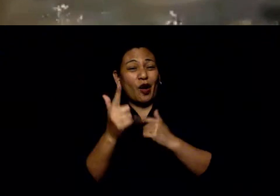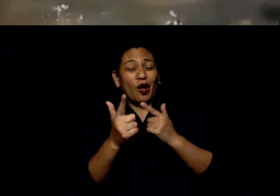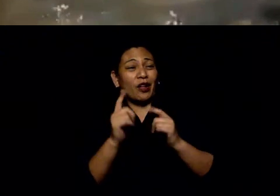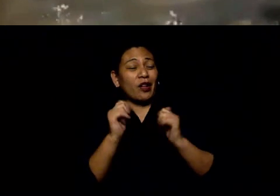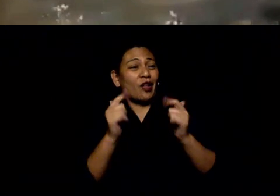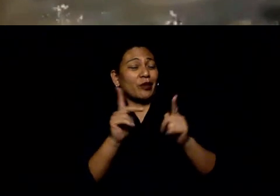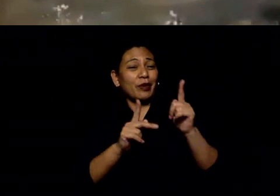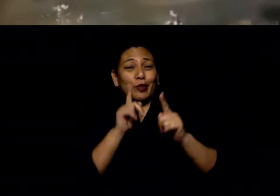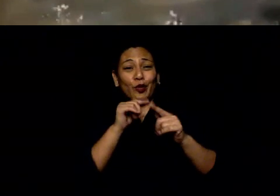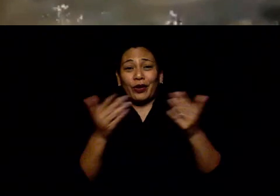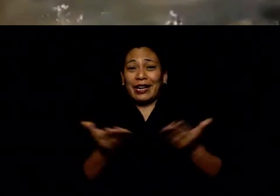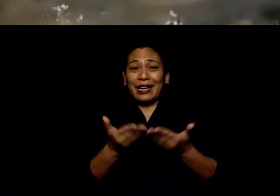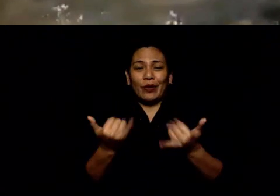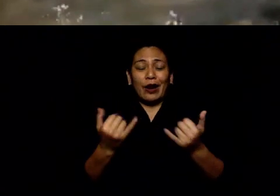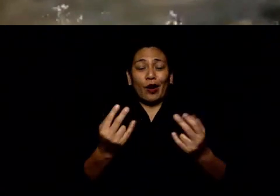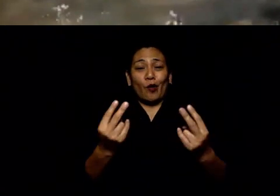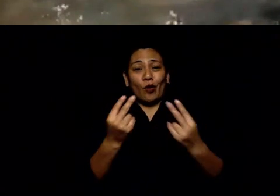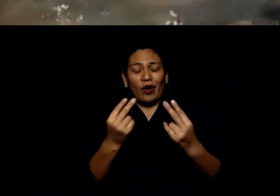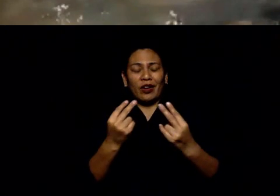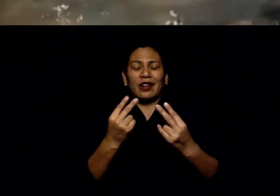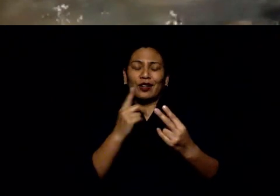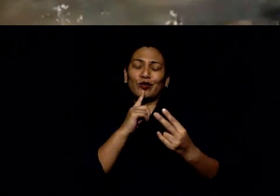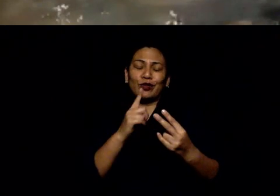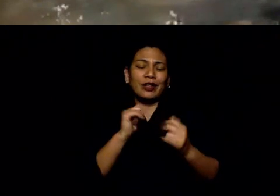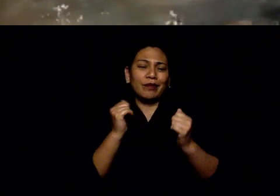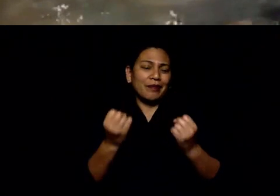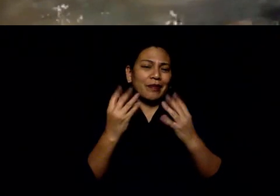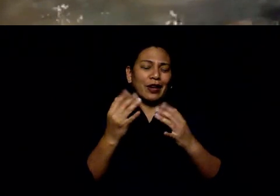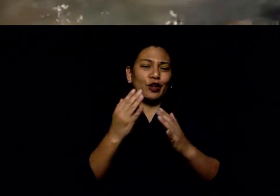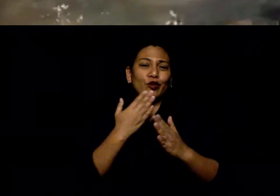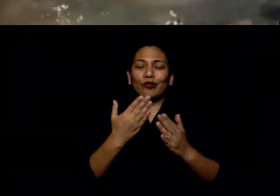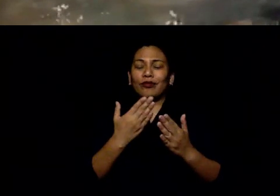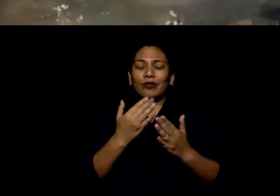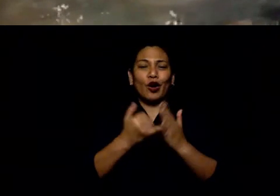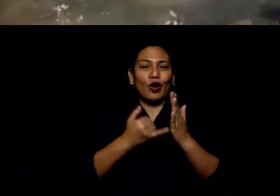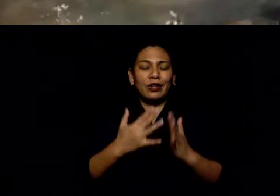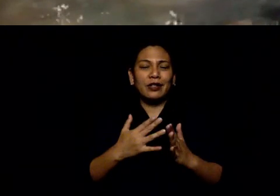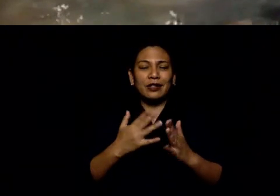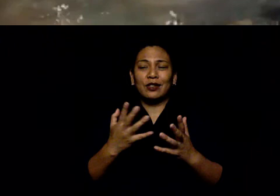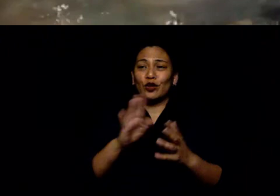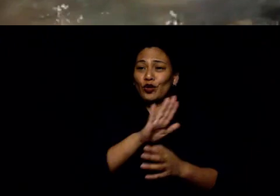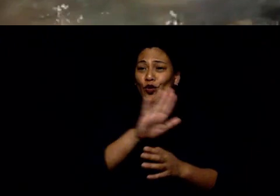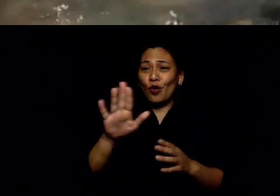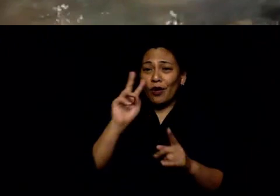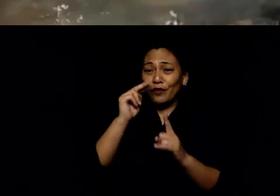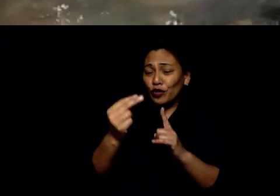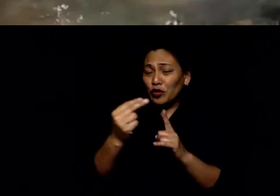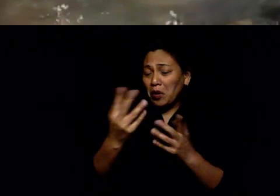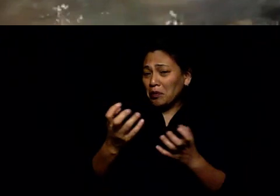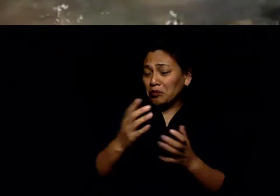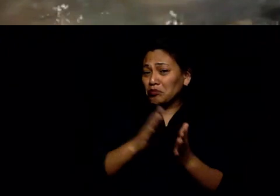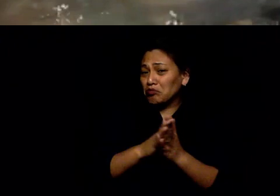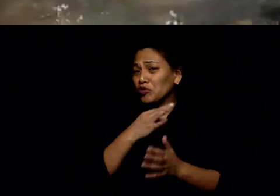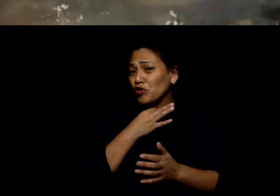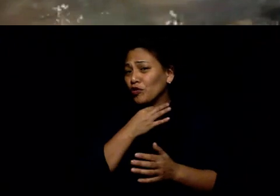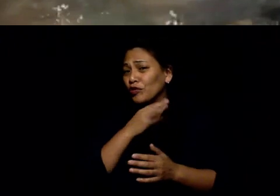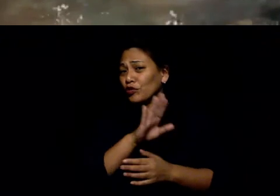I'm sure that, um, I'd love to hear what other people have to say about that. I'm sure there's better solutions.